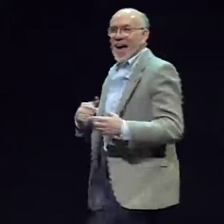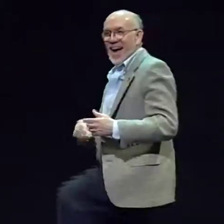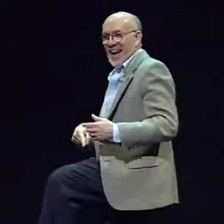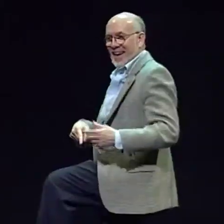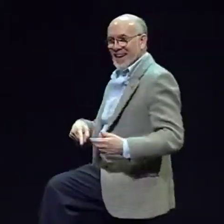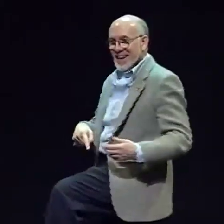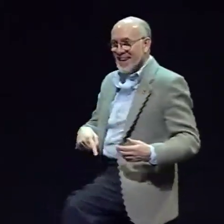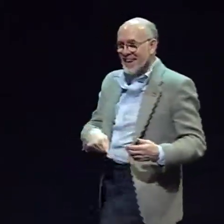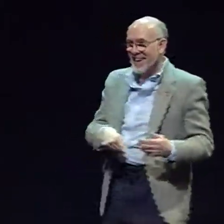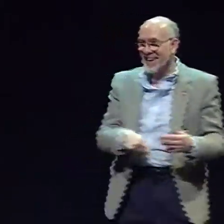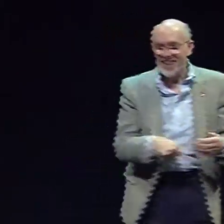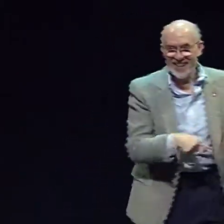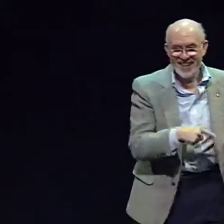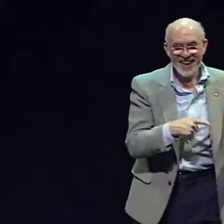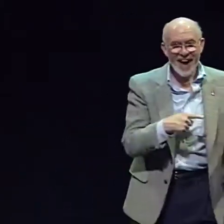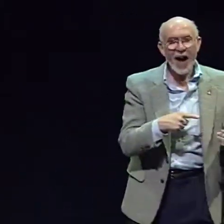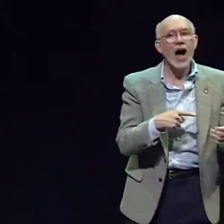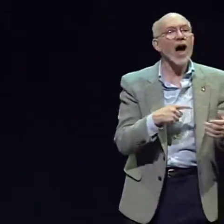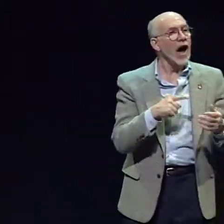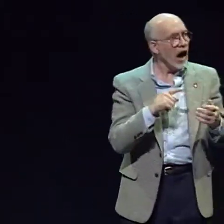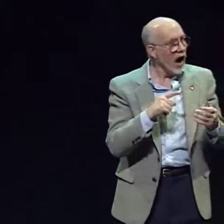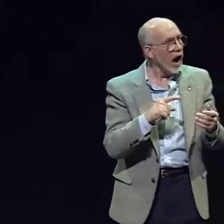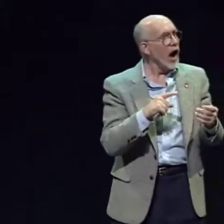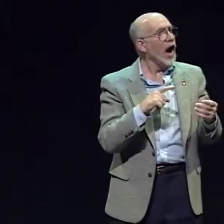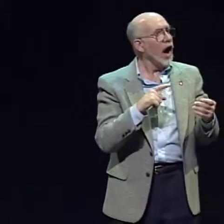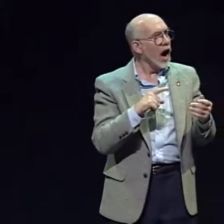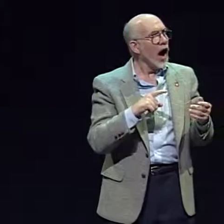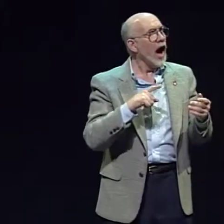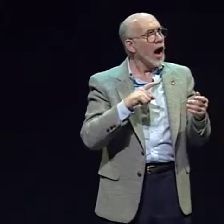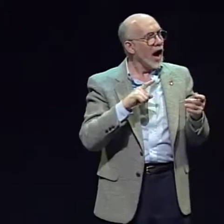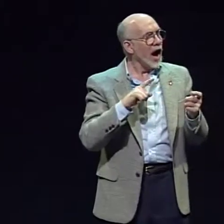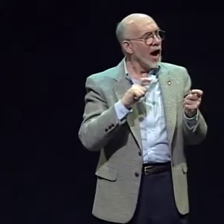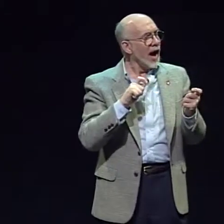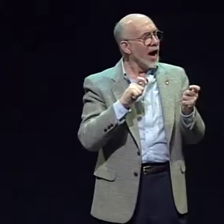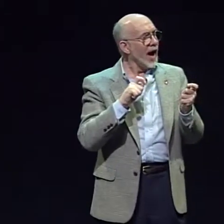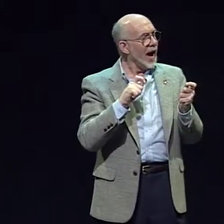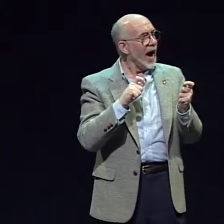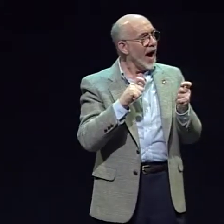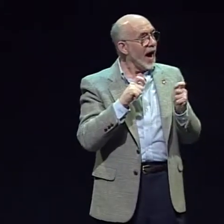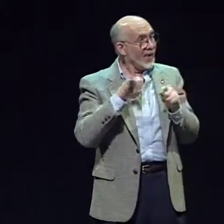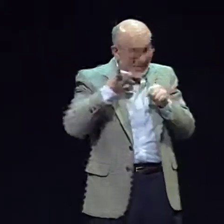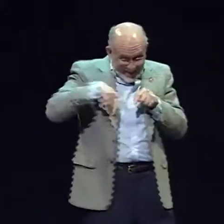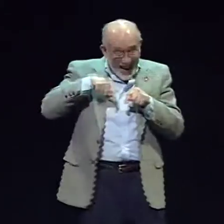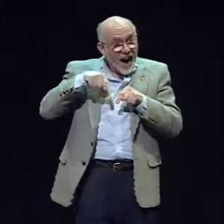USING THE FULL BODY, MOVEMENT. FREE-FLOWING.